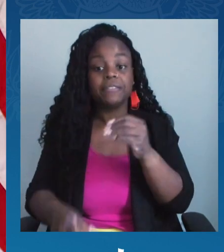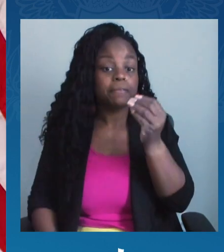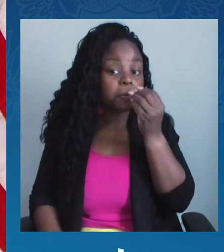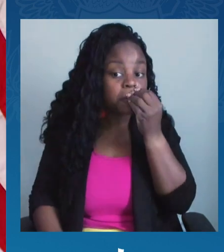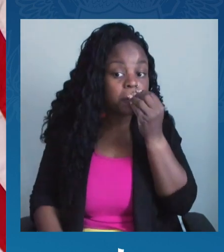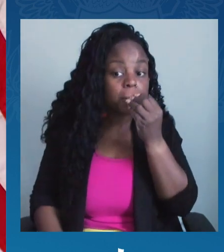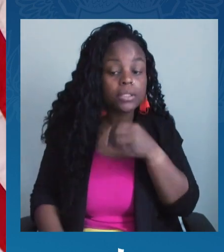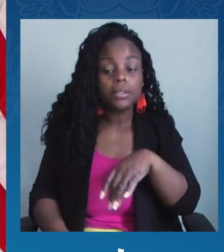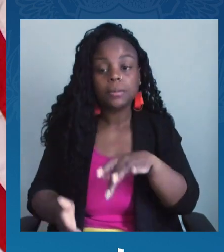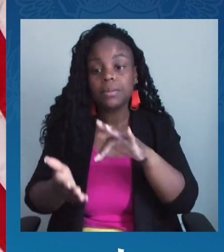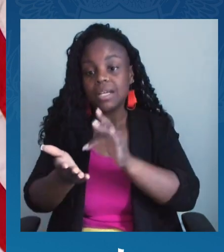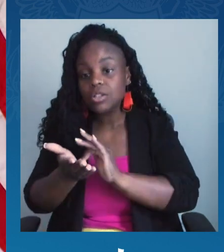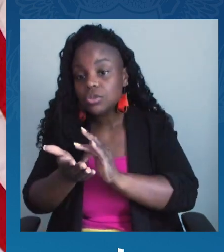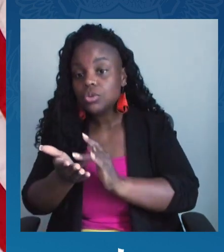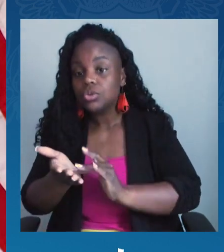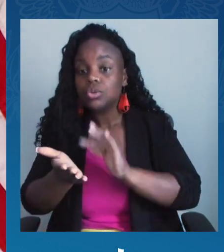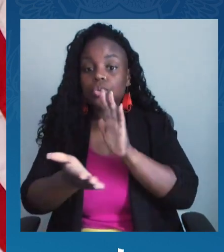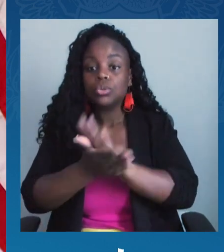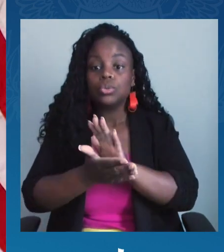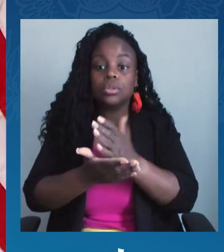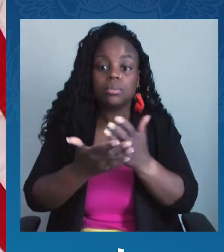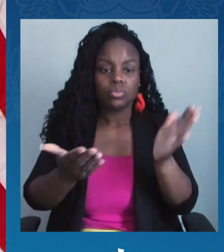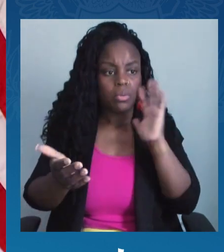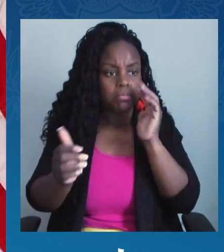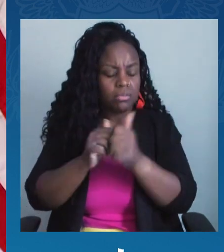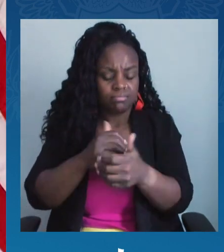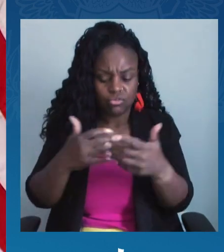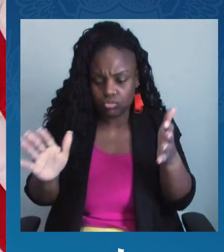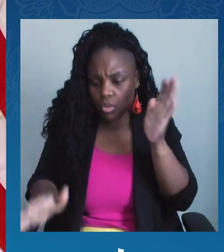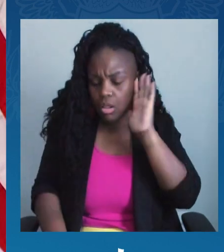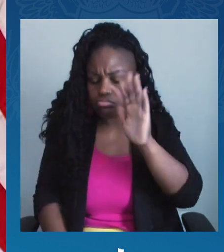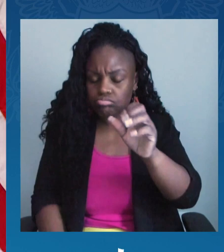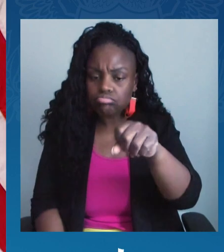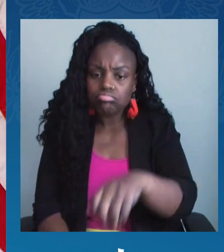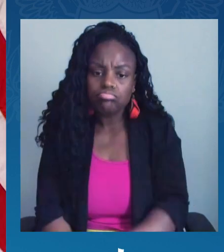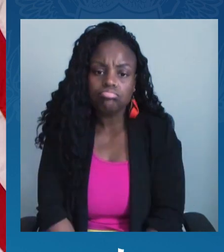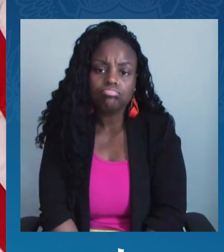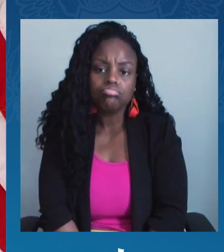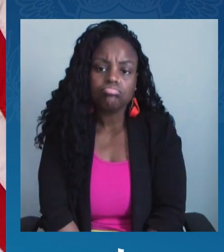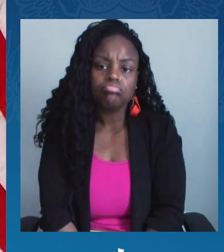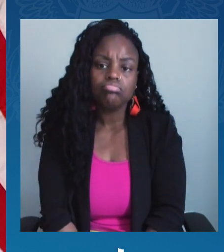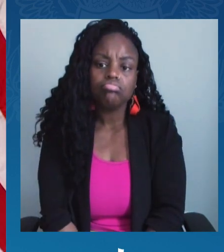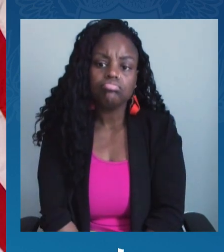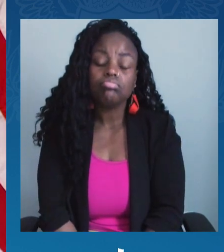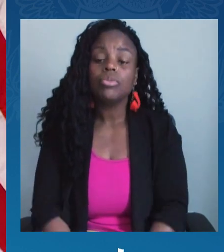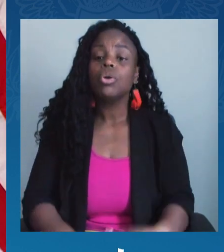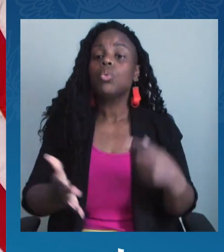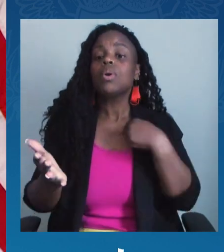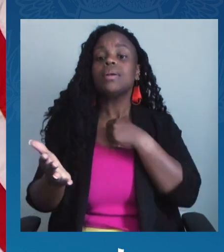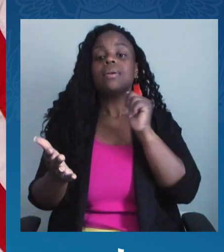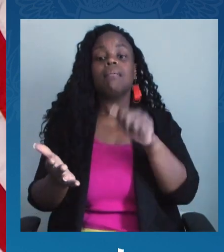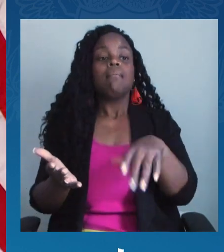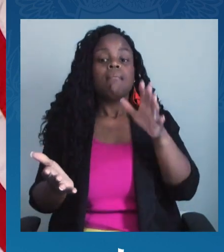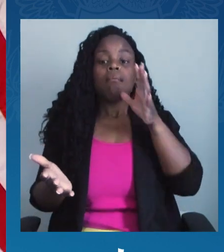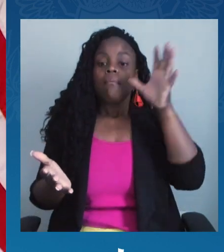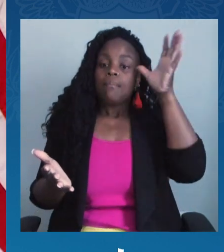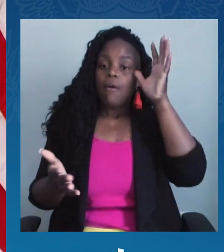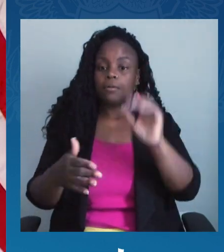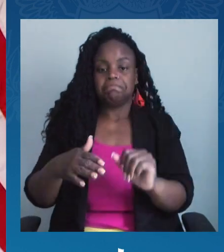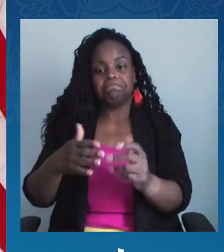So we passed that tax cut where you can get up to and parents get up to $8,000 more in their pockets